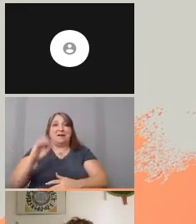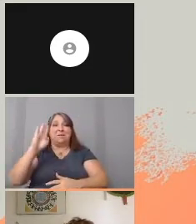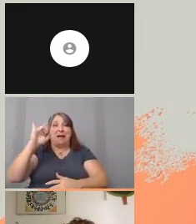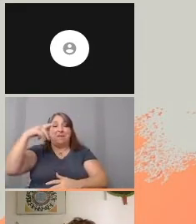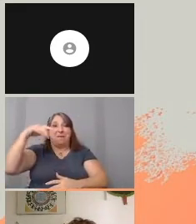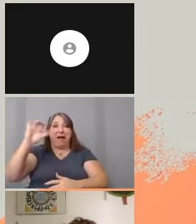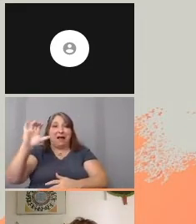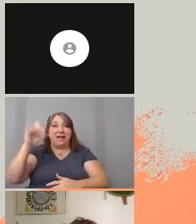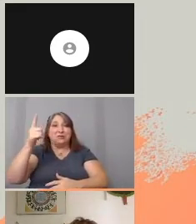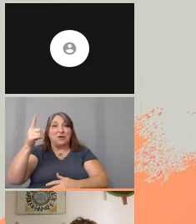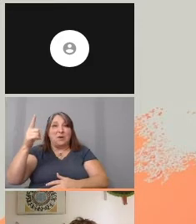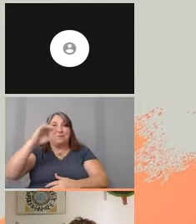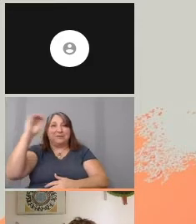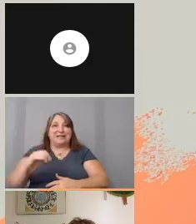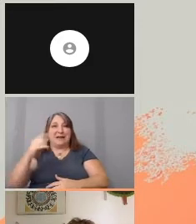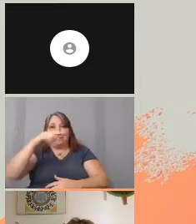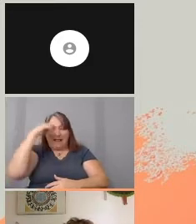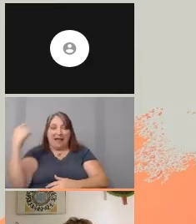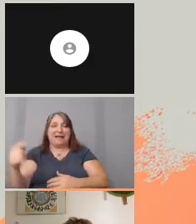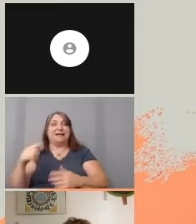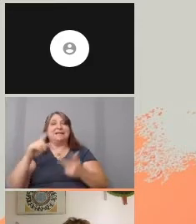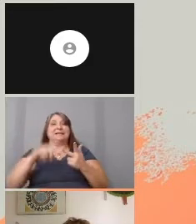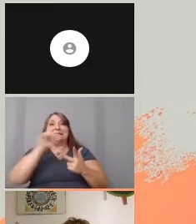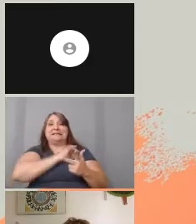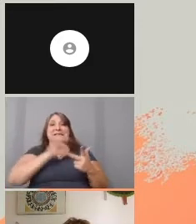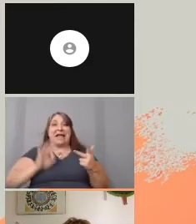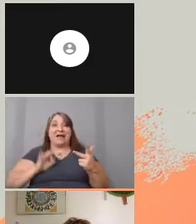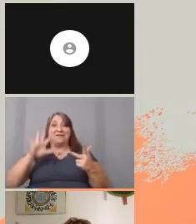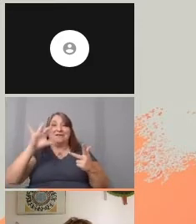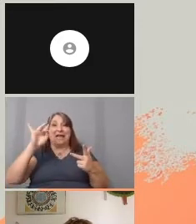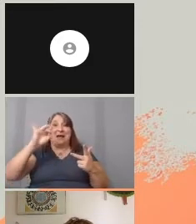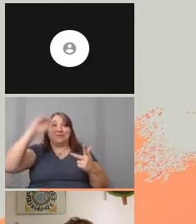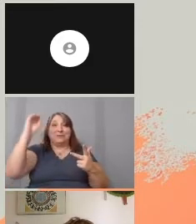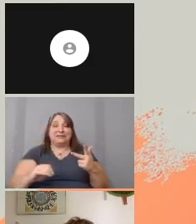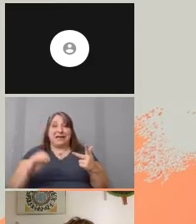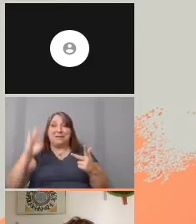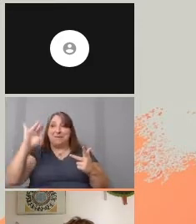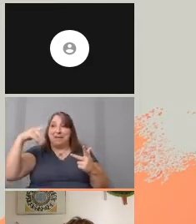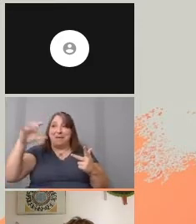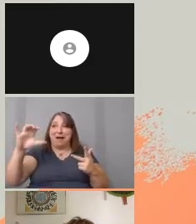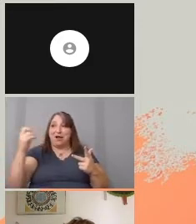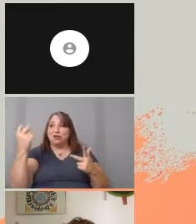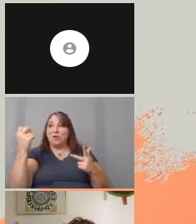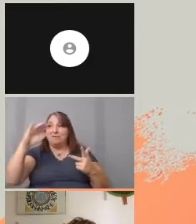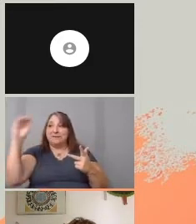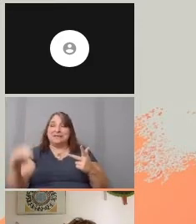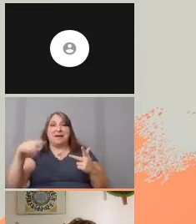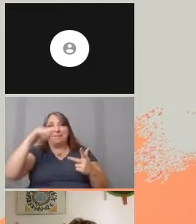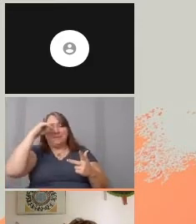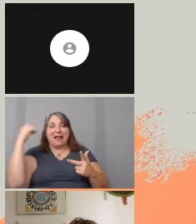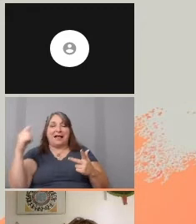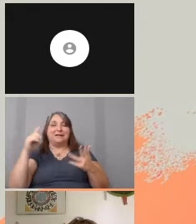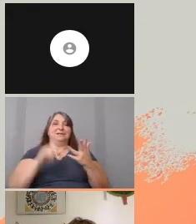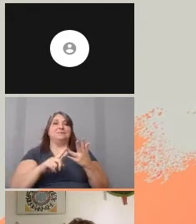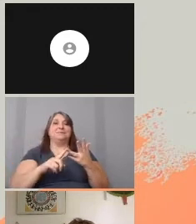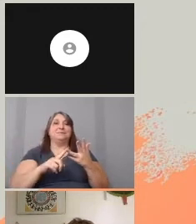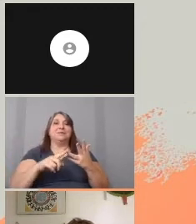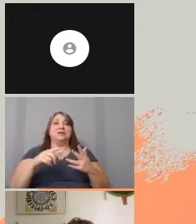The staff is 58% BIPOC, 12% Black. The curatorial team is 2/3 BIPOC